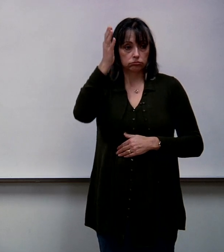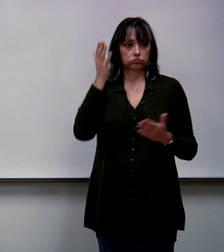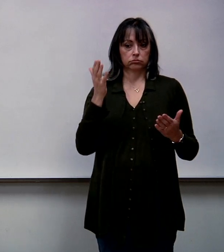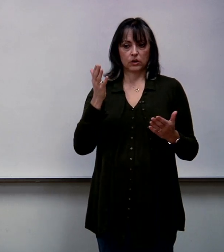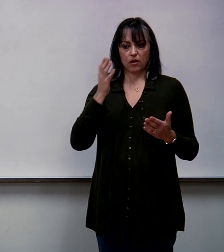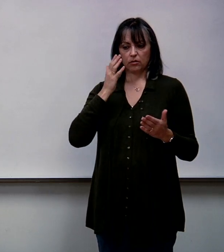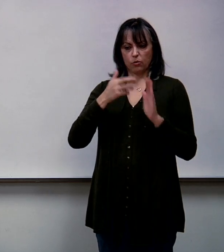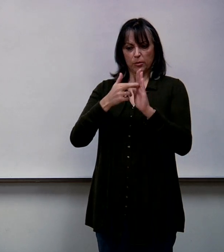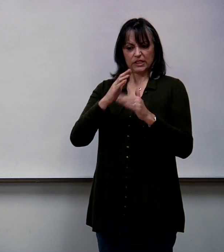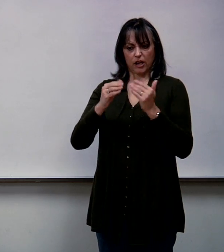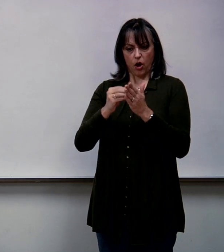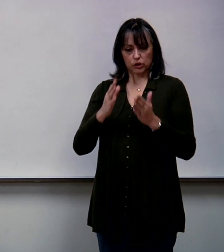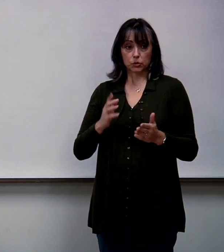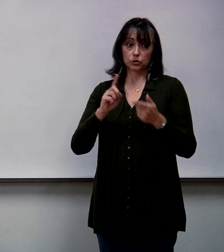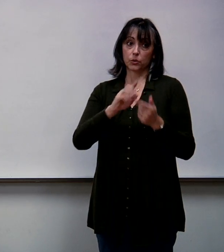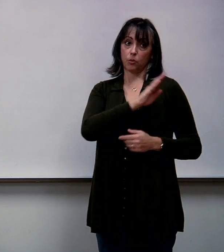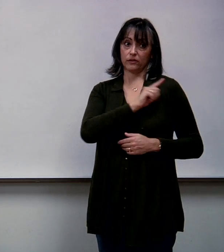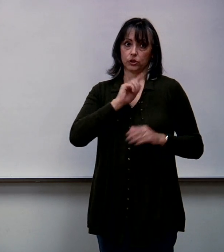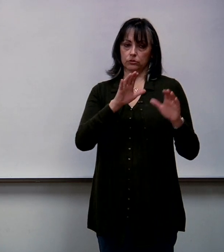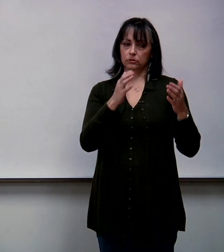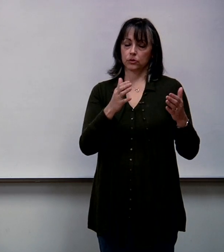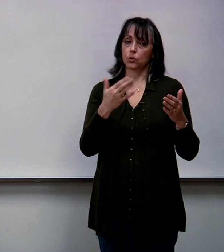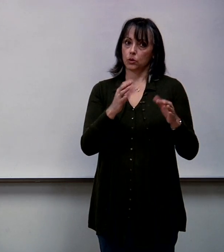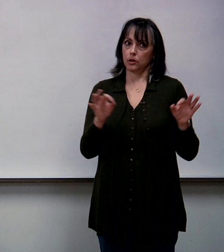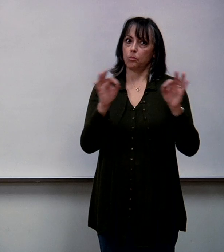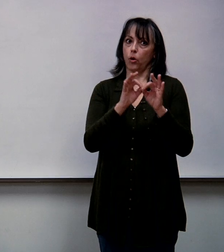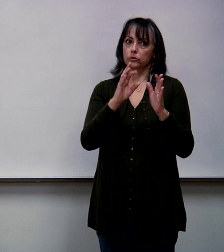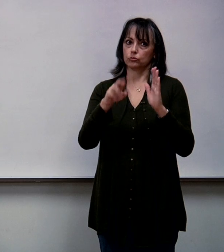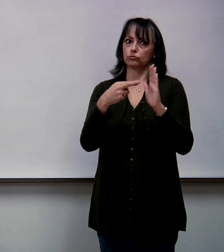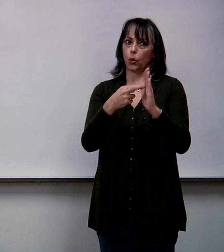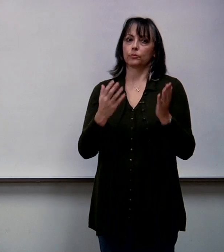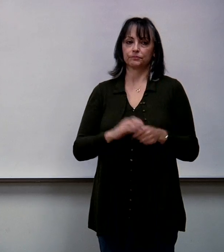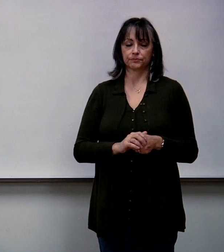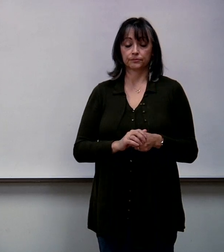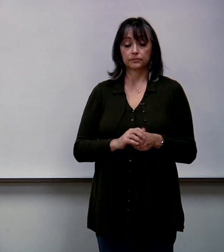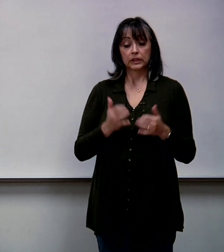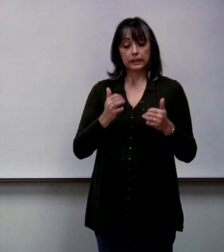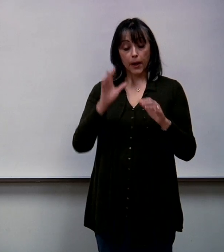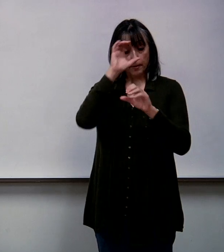the Board of Trustees. So it's a pretty big job. The president, just like the president of the United States